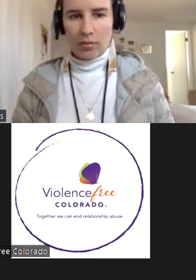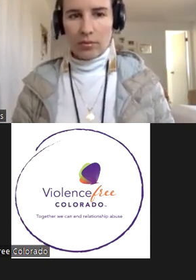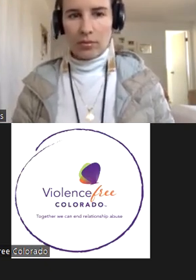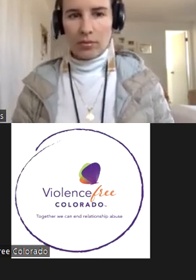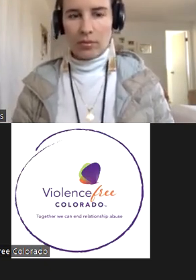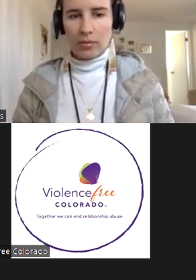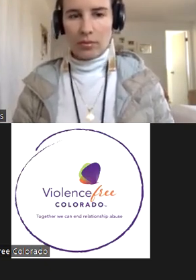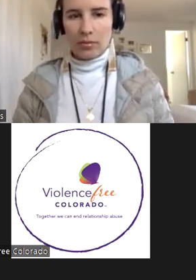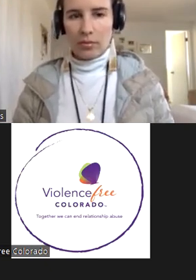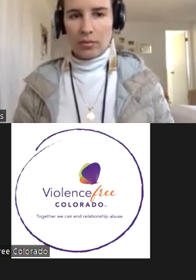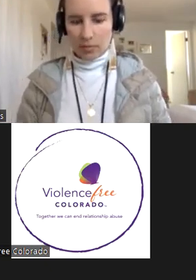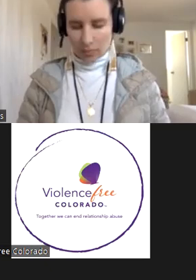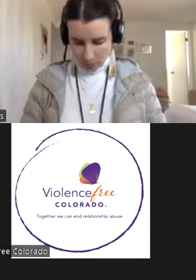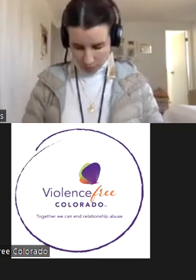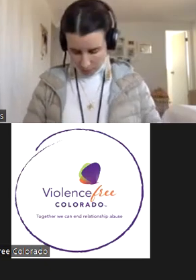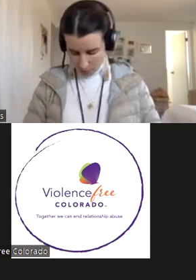with the recording? And I apologize. I can't actually